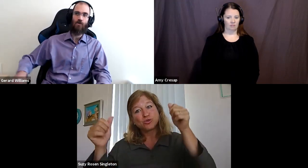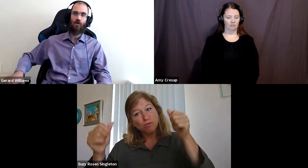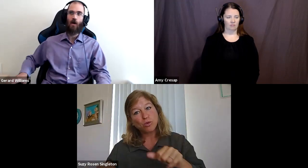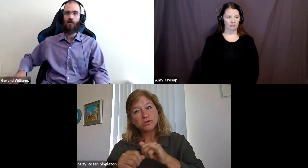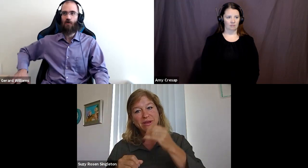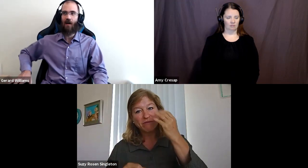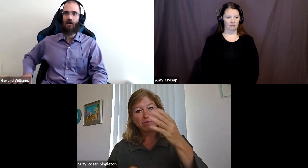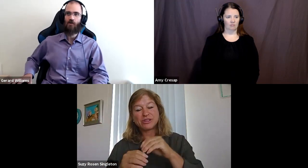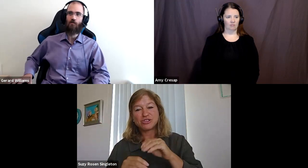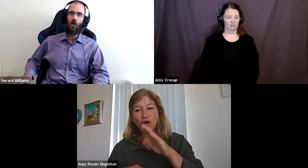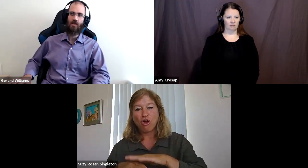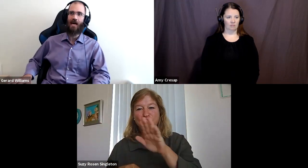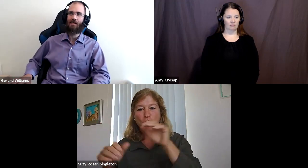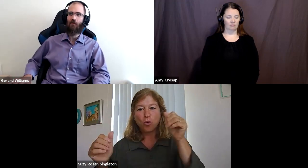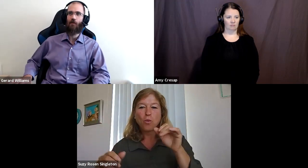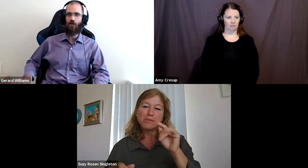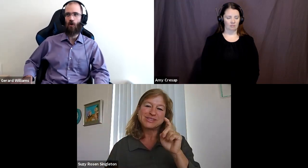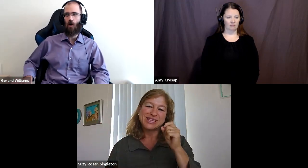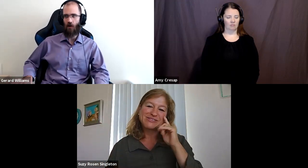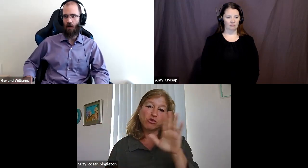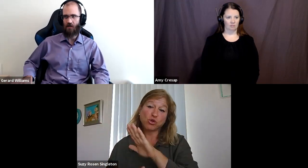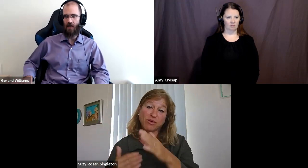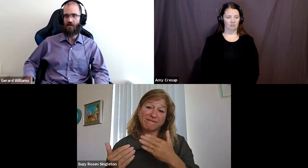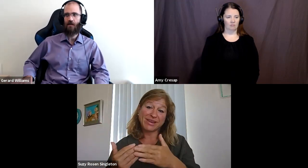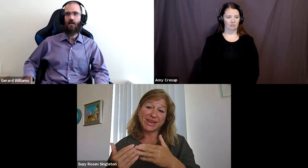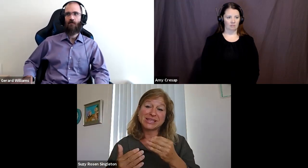Which requires providers to post that information on their websites.